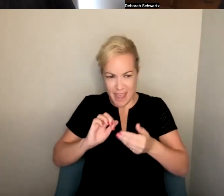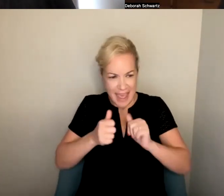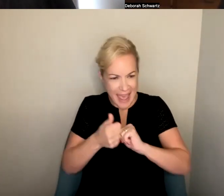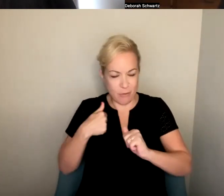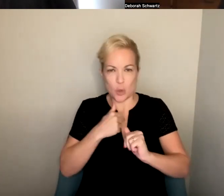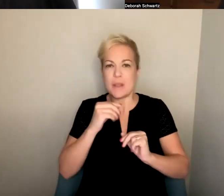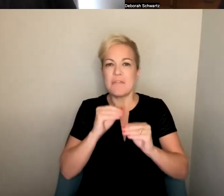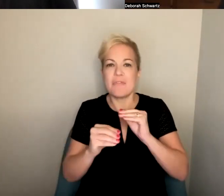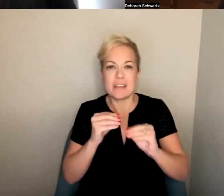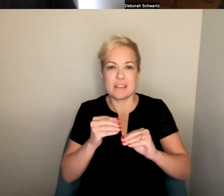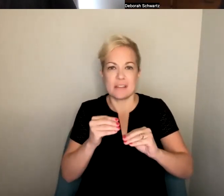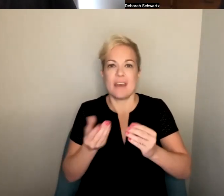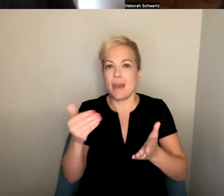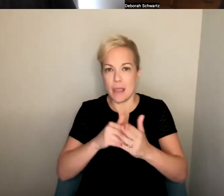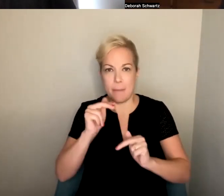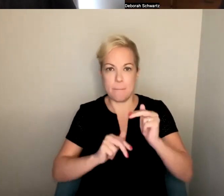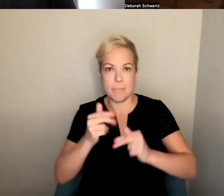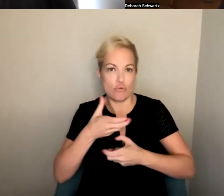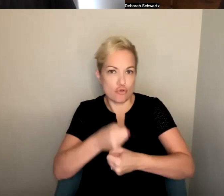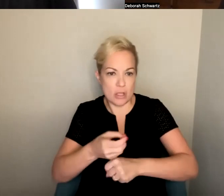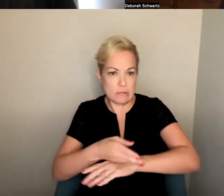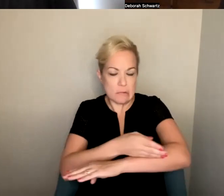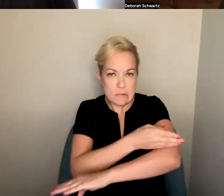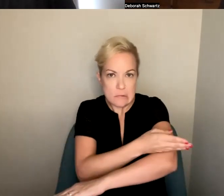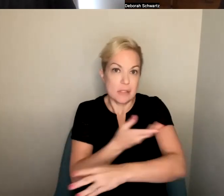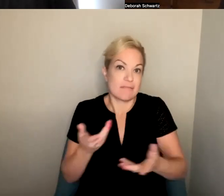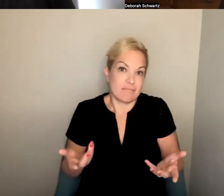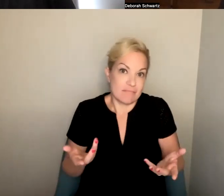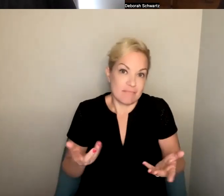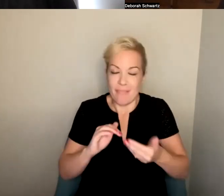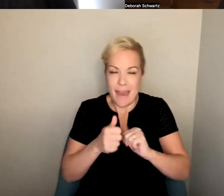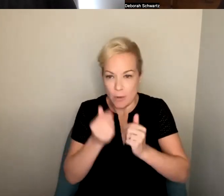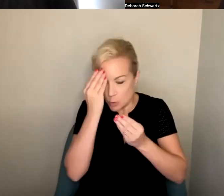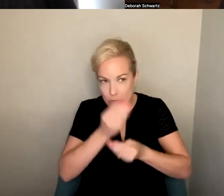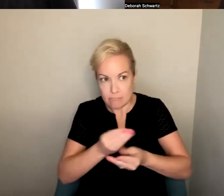inevitably it can be viewed as very much what it is, because this is our intellectual knowledge,